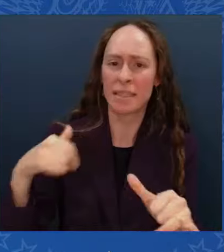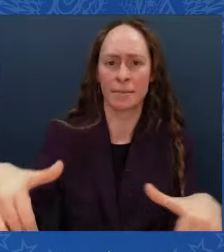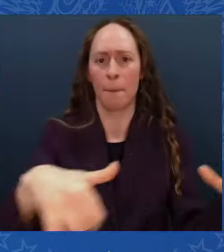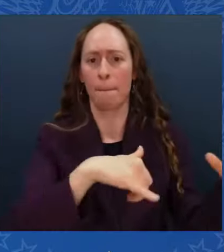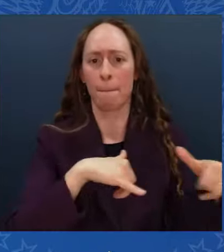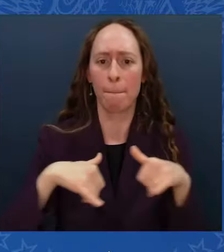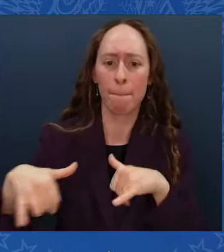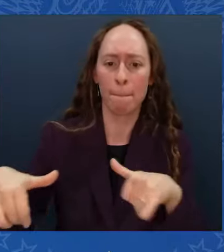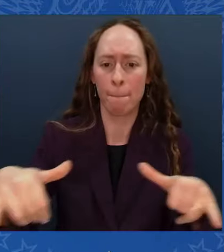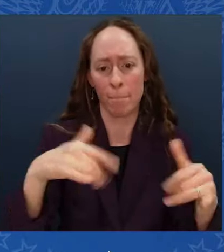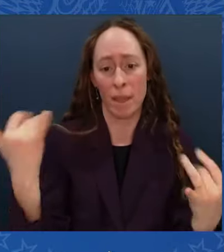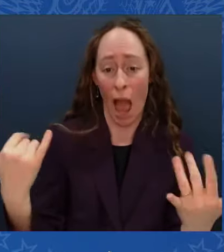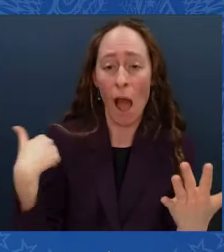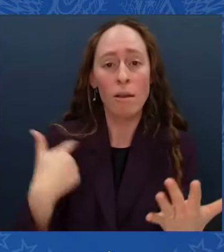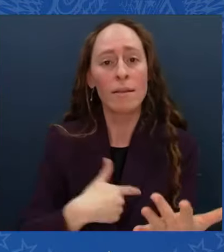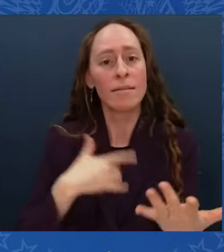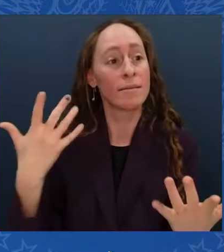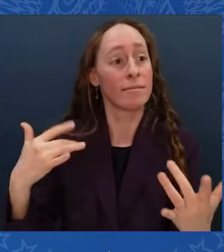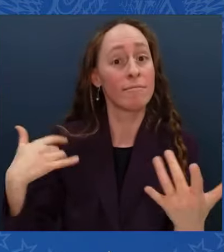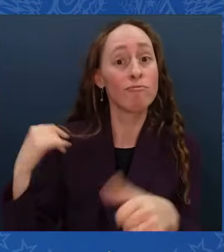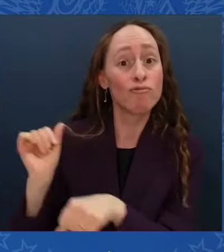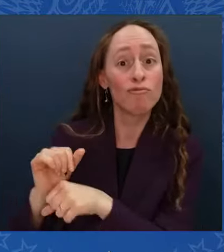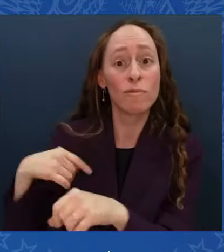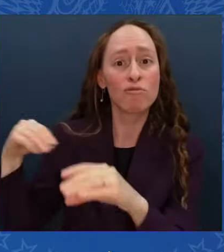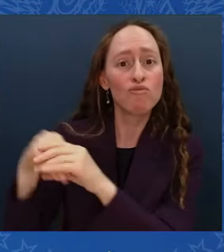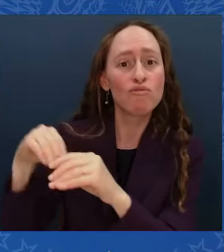It is with great honor and gratitude